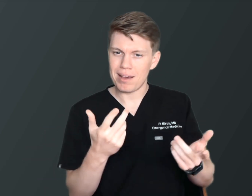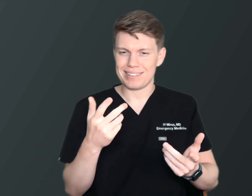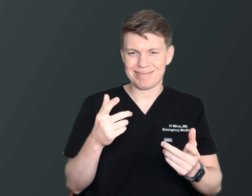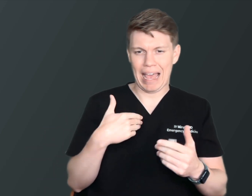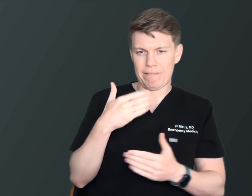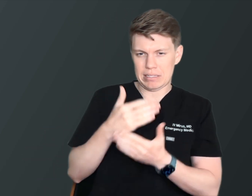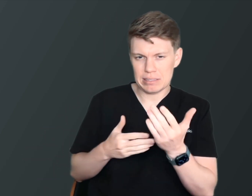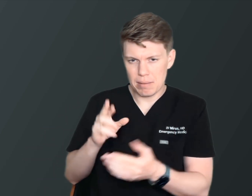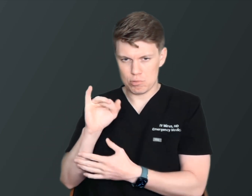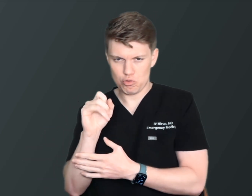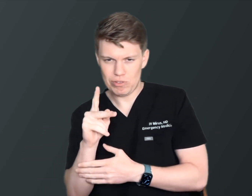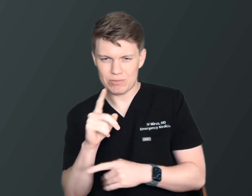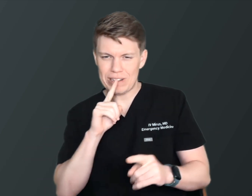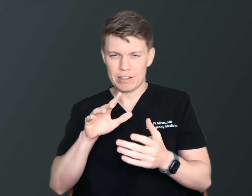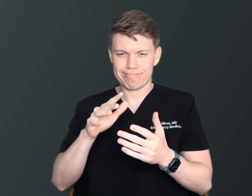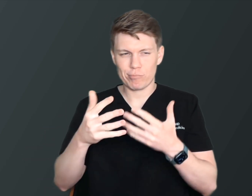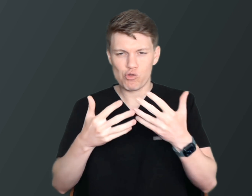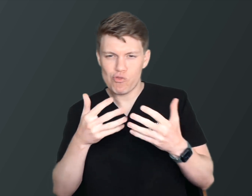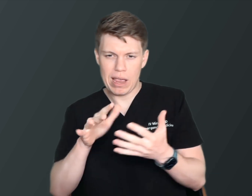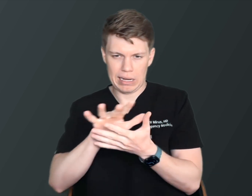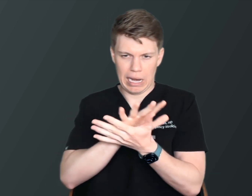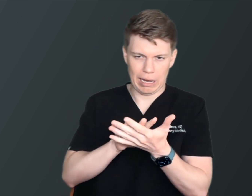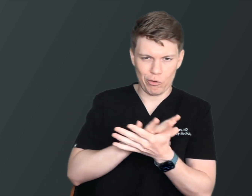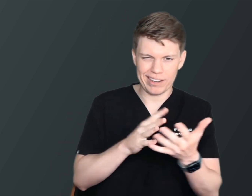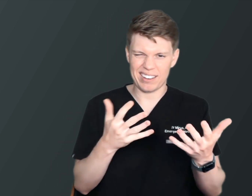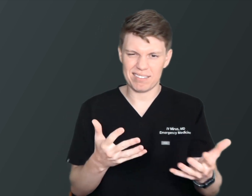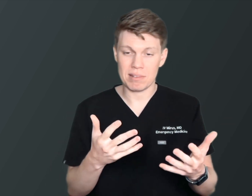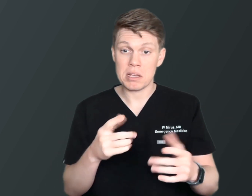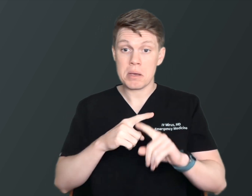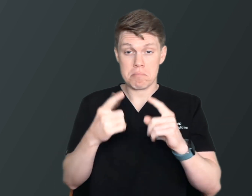But there are some risks and it’s a gray area.